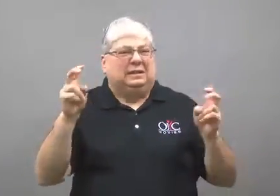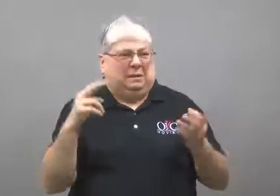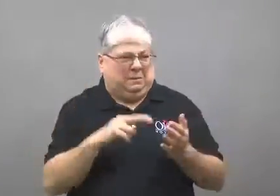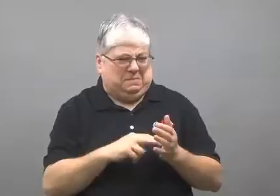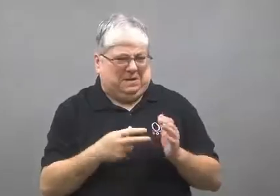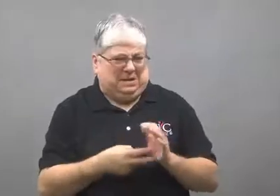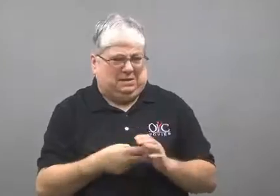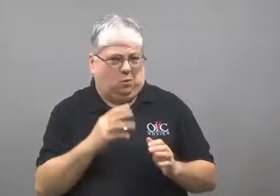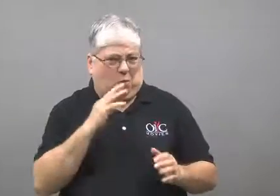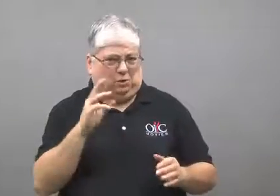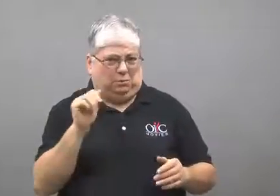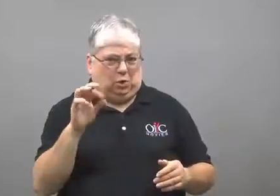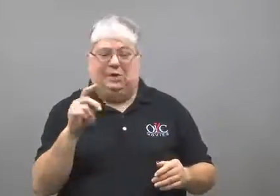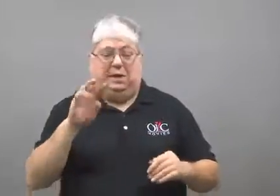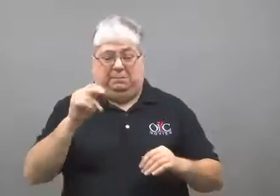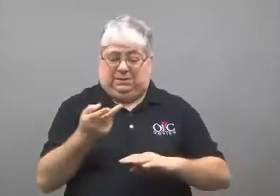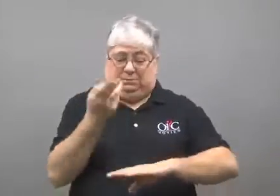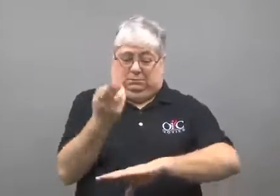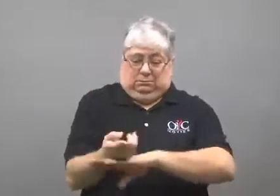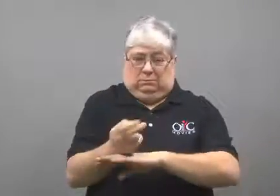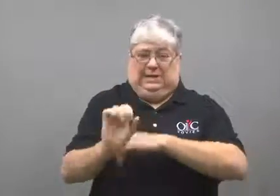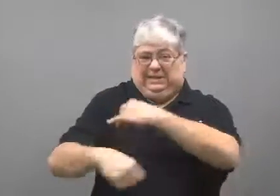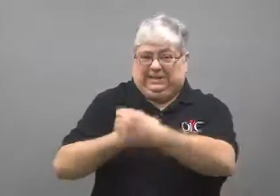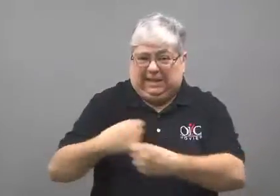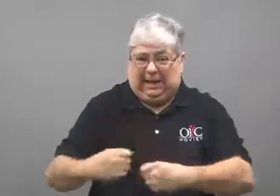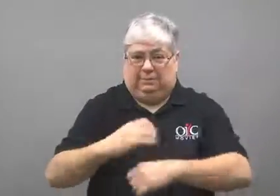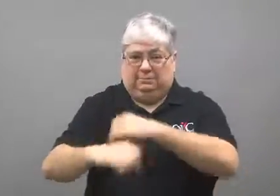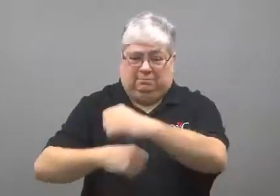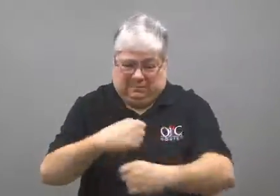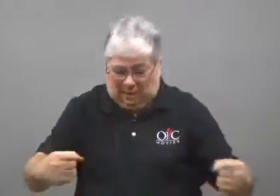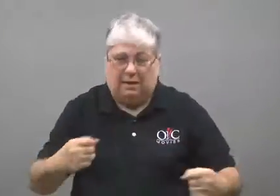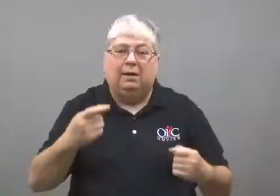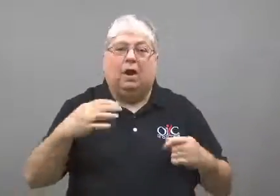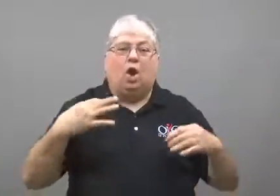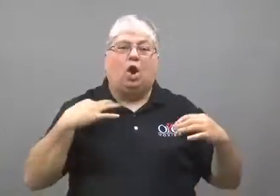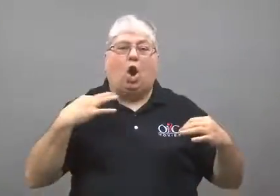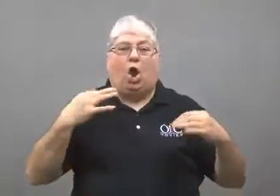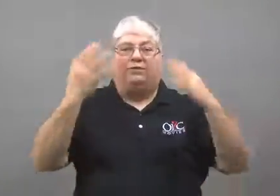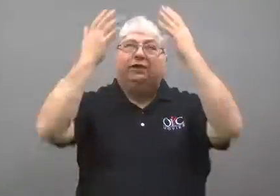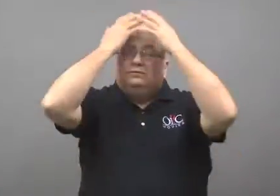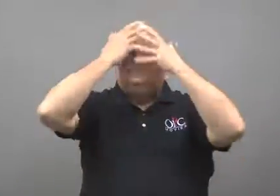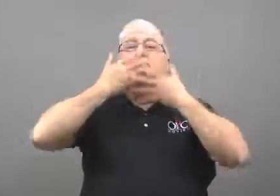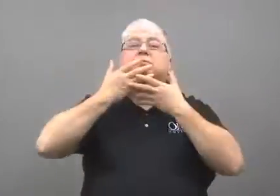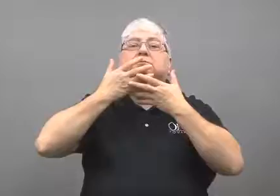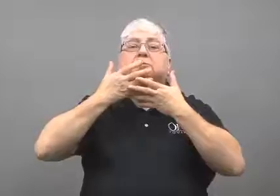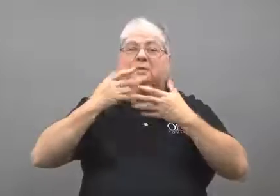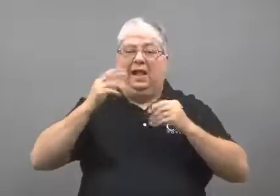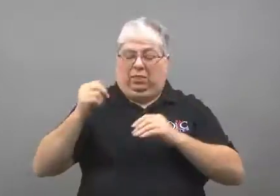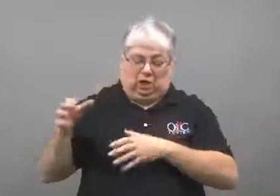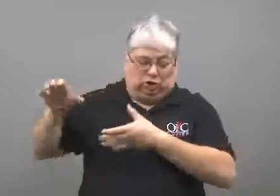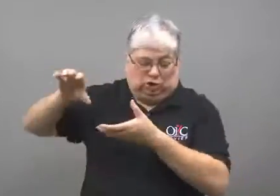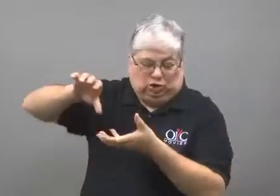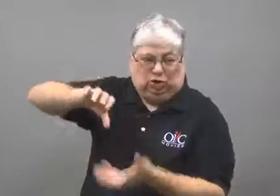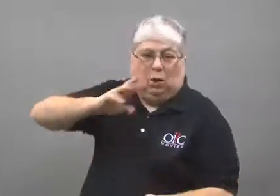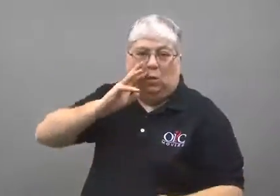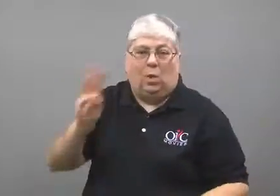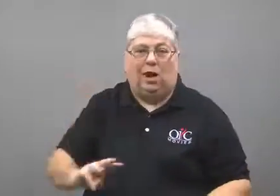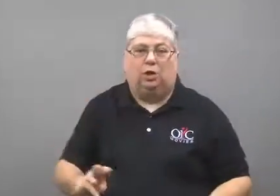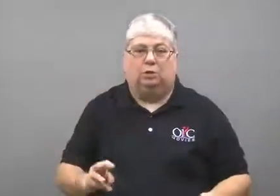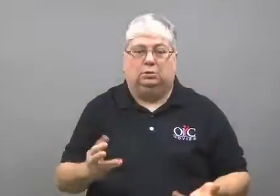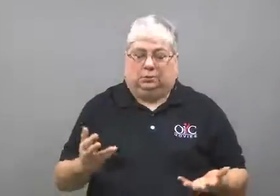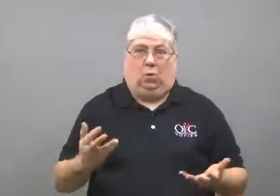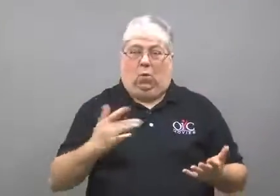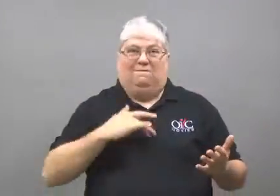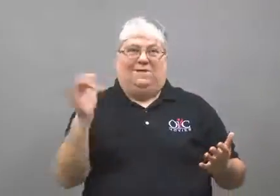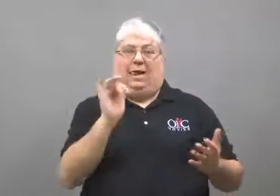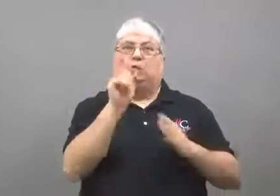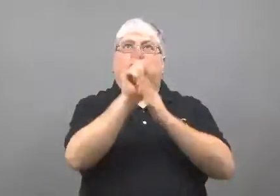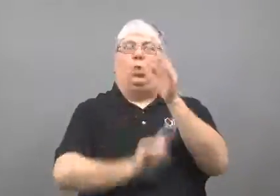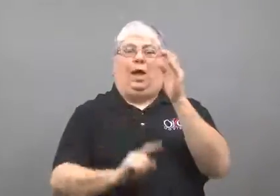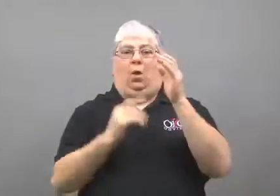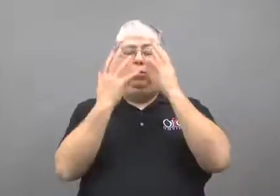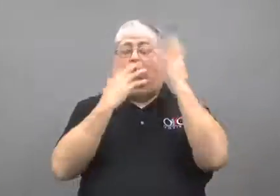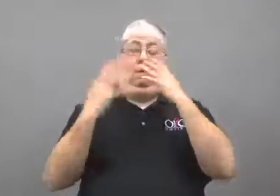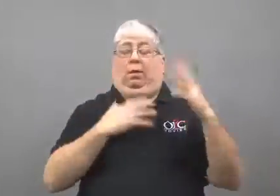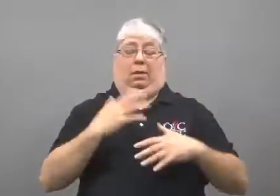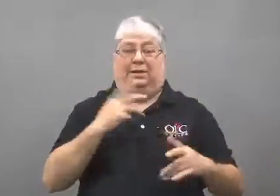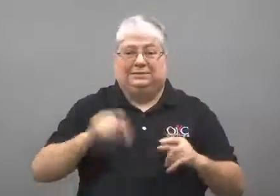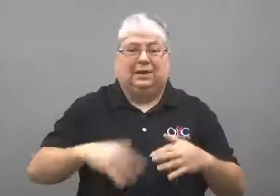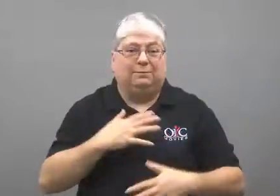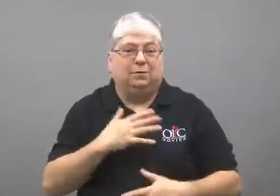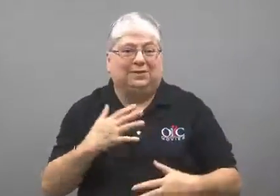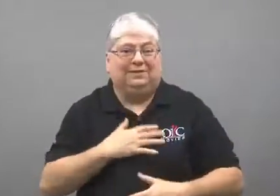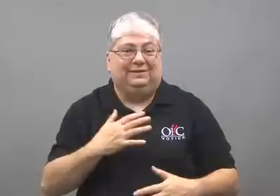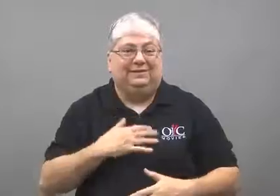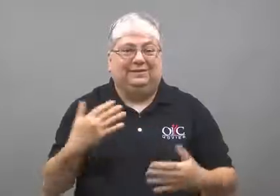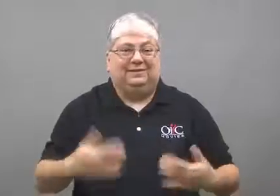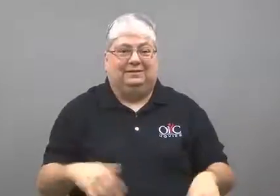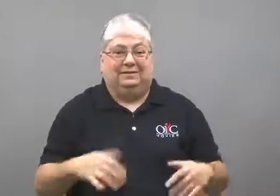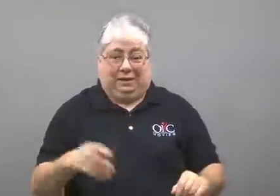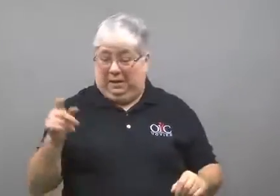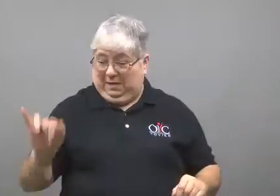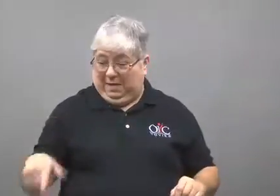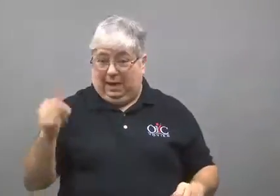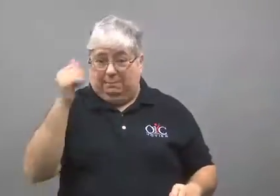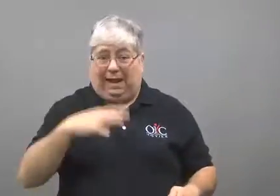This means tying a person down, putting a cloth over the head, and pouring water on it.